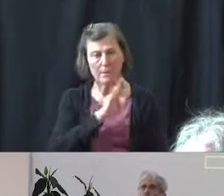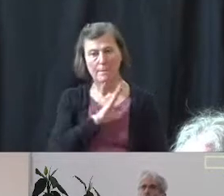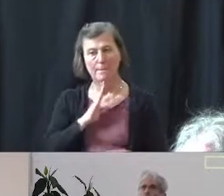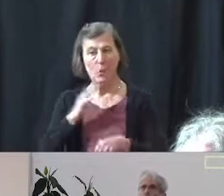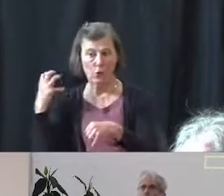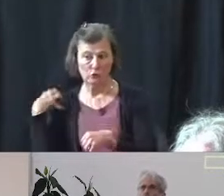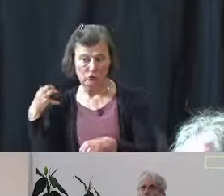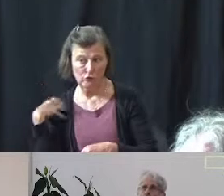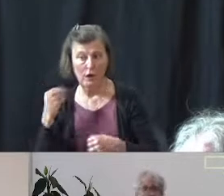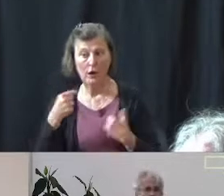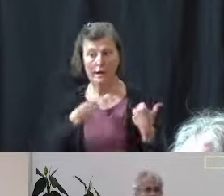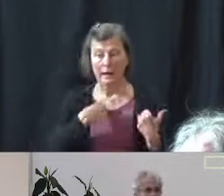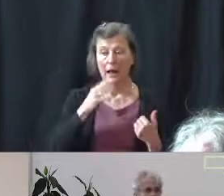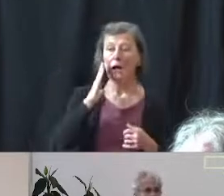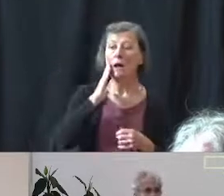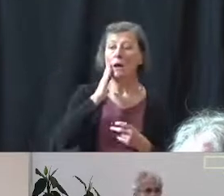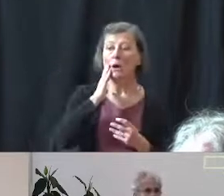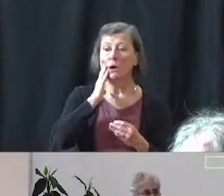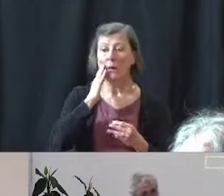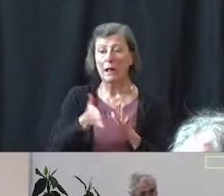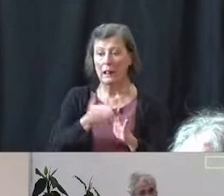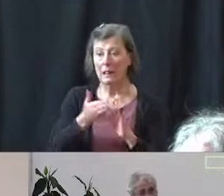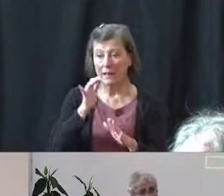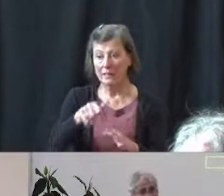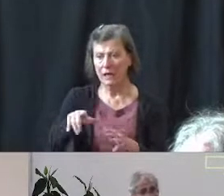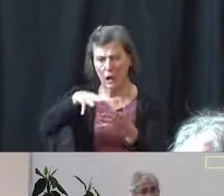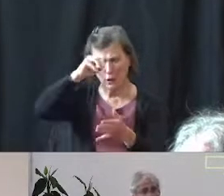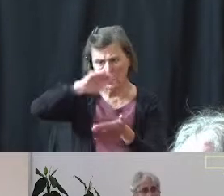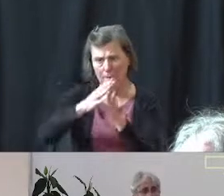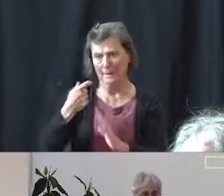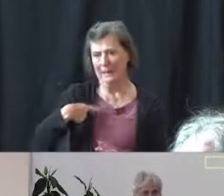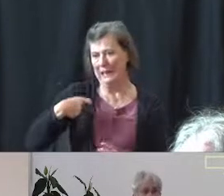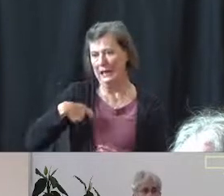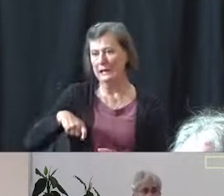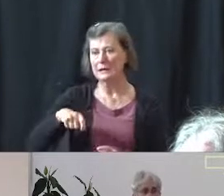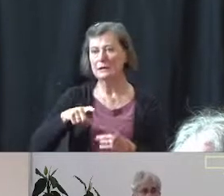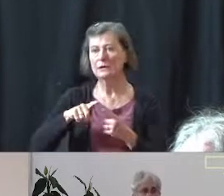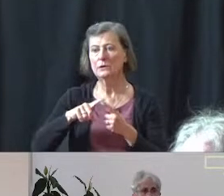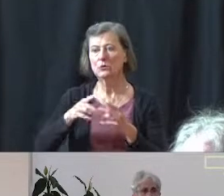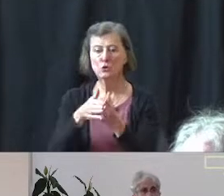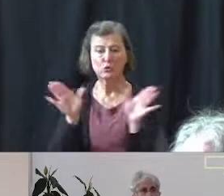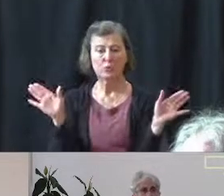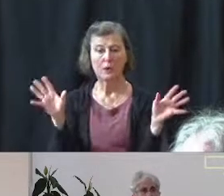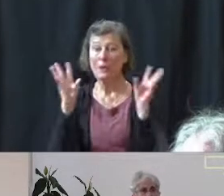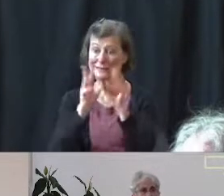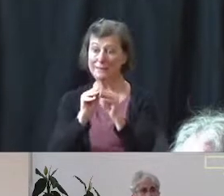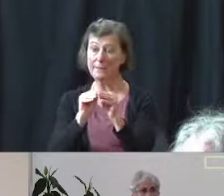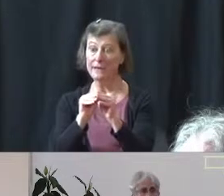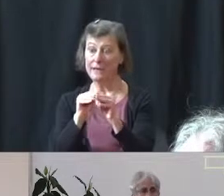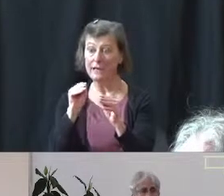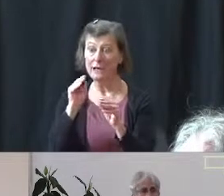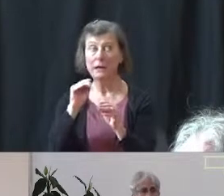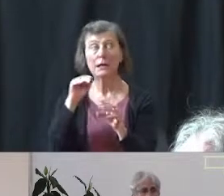So, you can learn about how you can be a delegate to our general assembly, which is in the latter